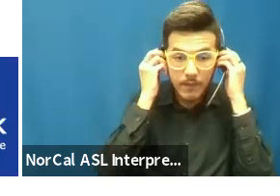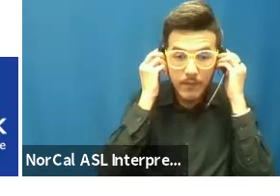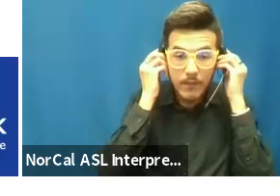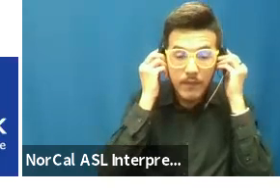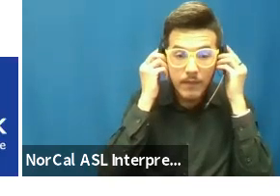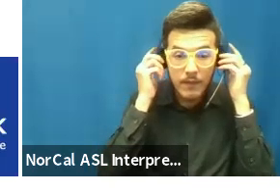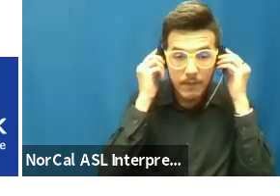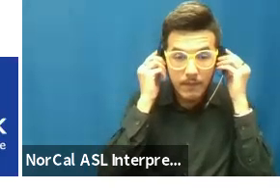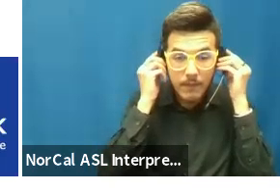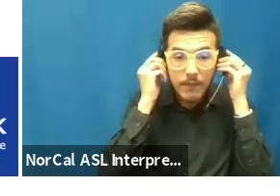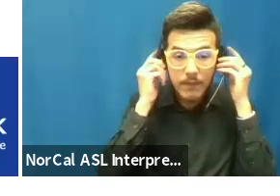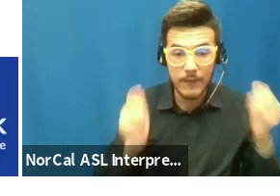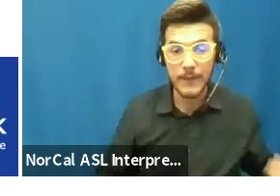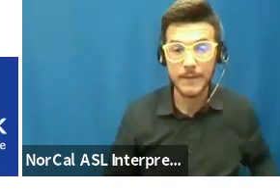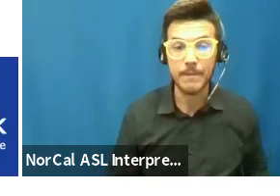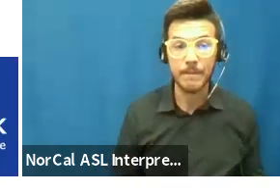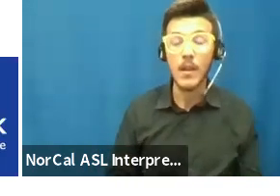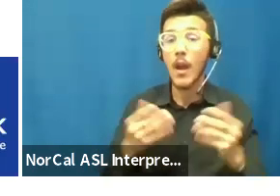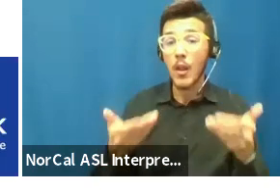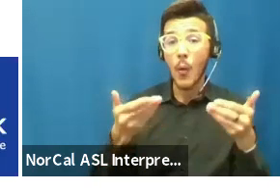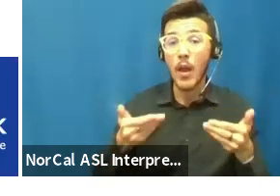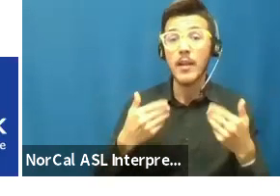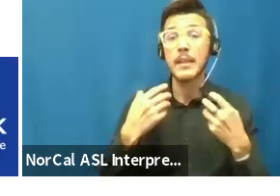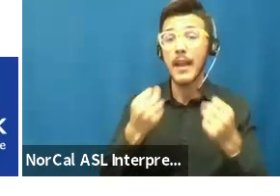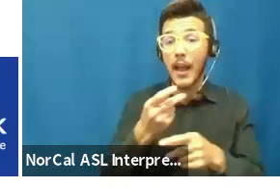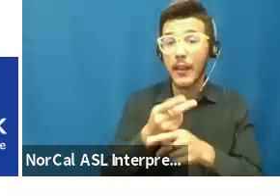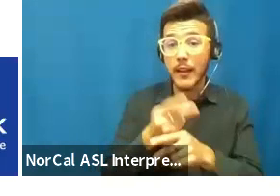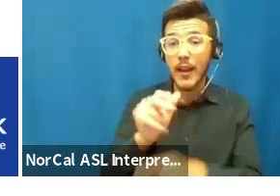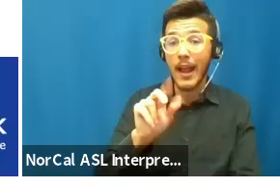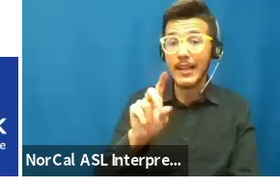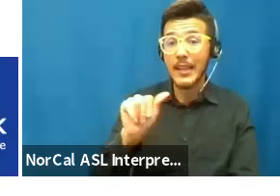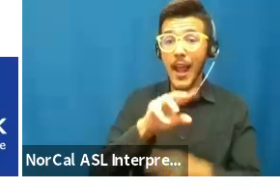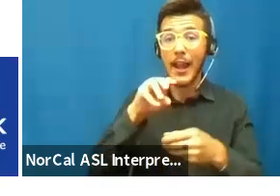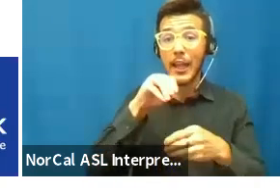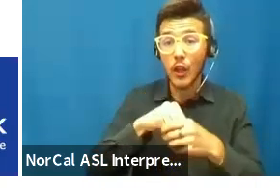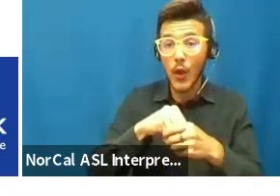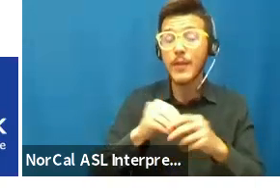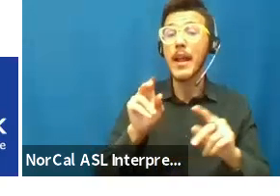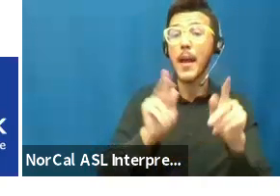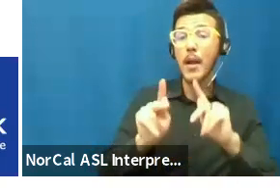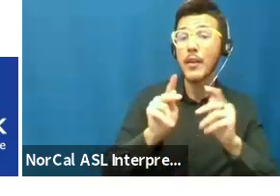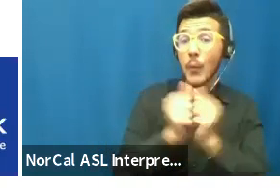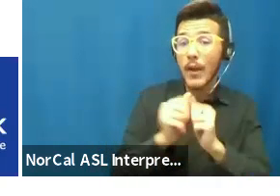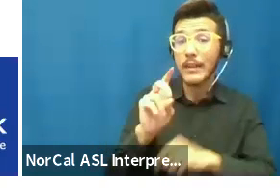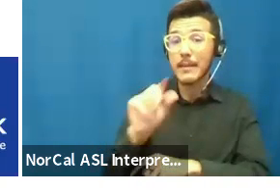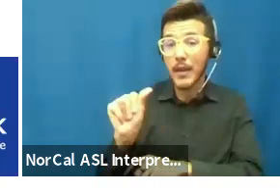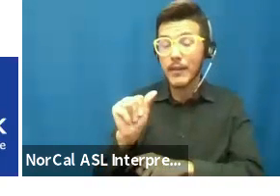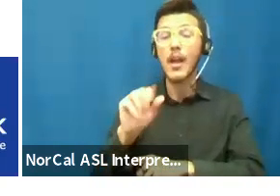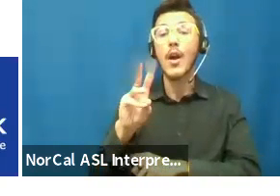Welcome to the Healthcare and the ADA Inclusion of Persons with Disabilities Webinar Series.